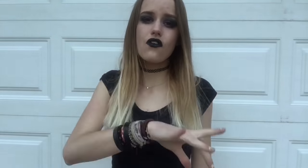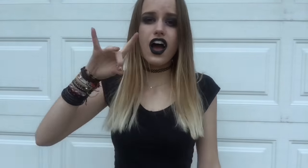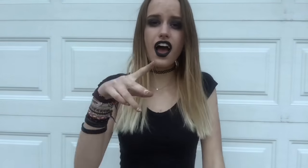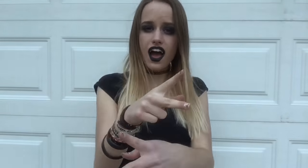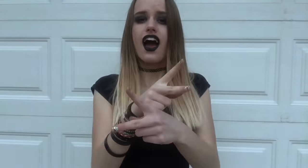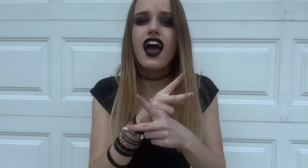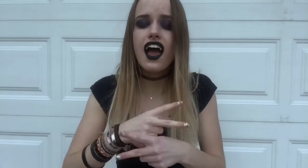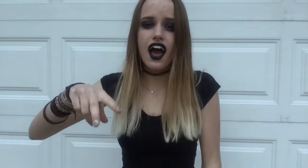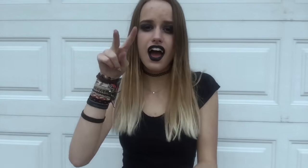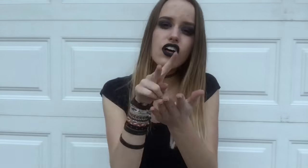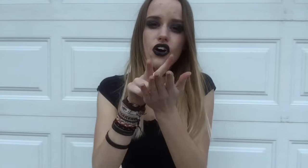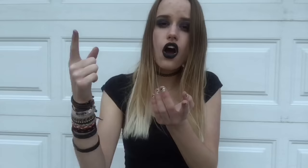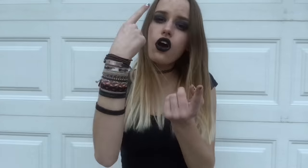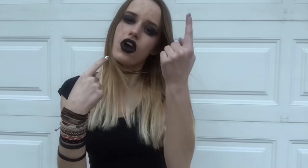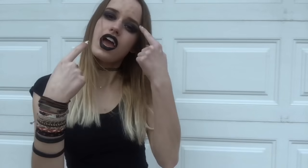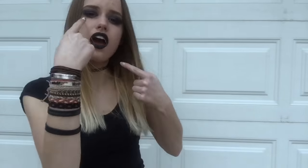(finders keepers, losers weepers